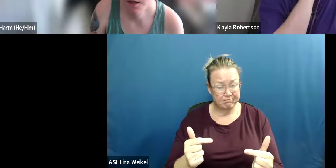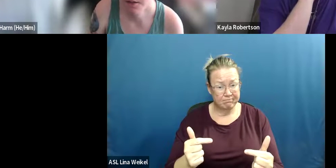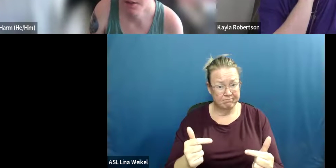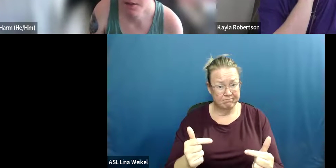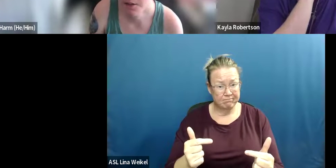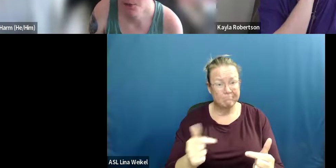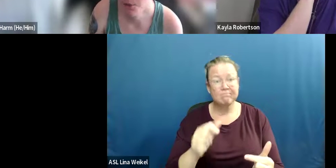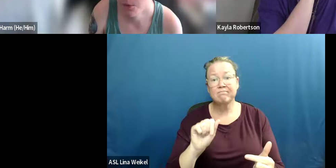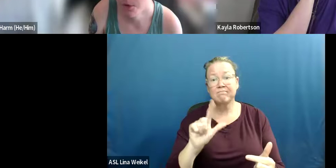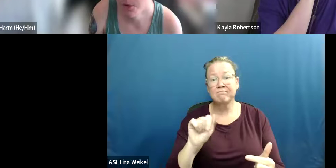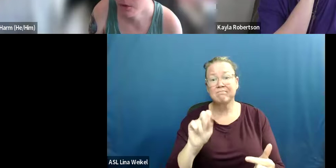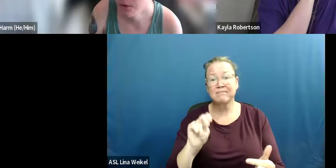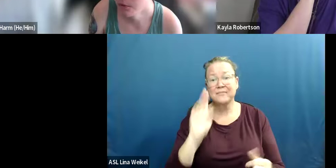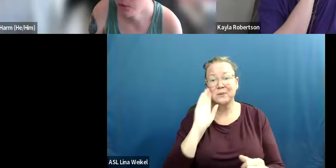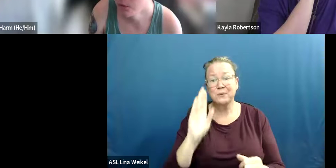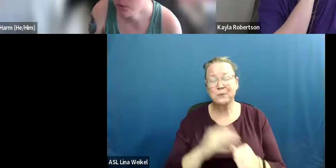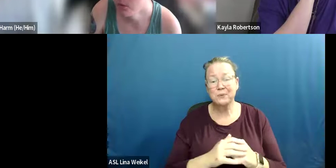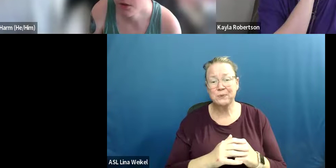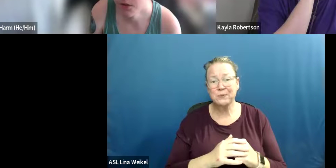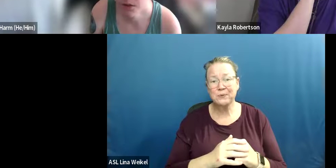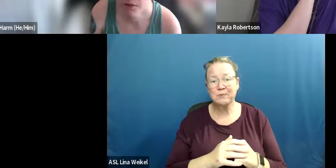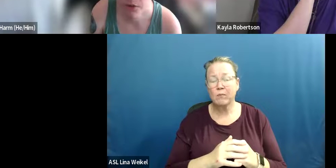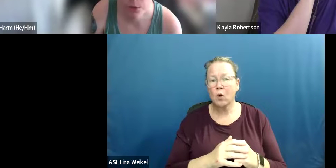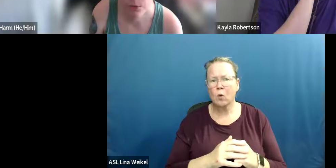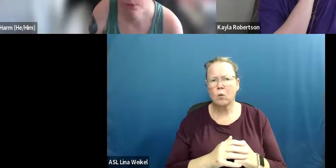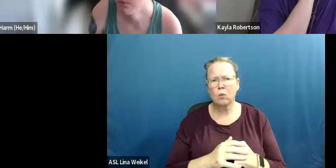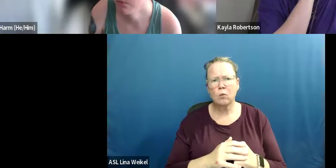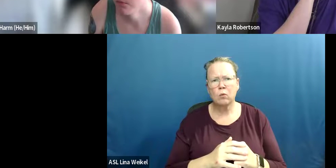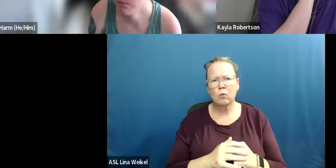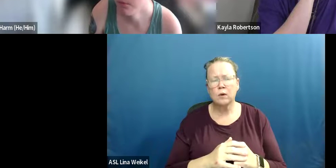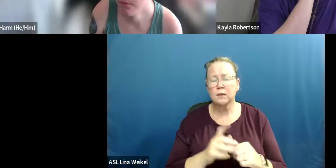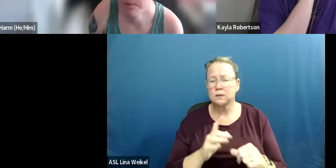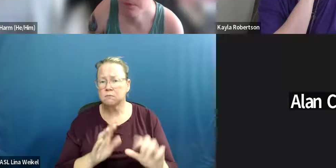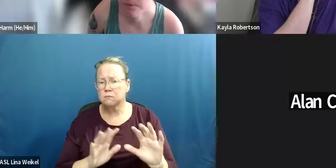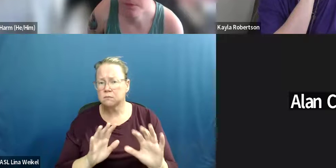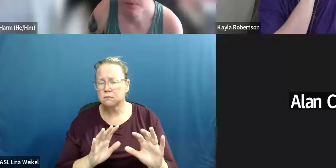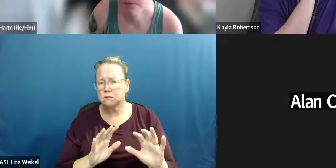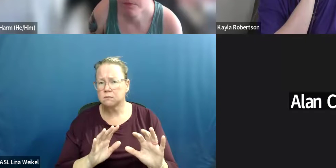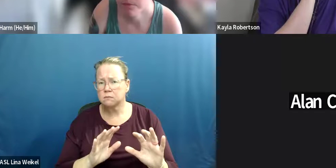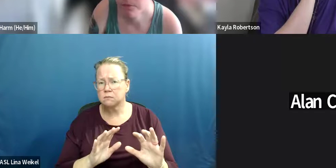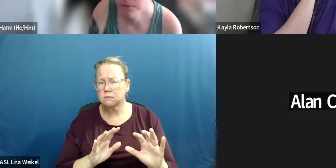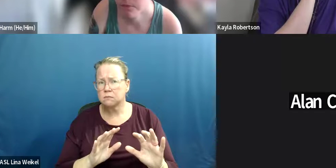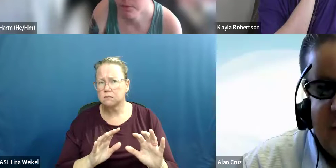Harm (He/Him): Eileen? Hello! Harm (He/Him): Oh, what's this? Api. Alan Cruz: I would mute it. Alan Cruz: I'll be when you'll now start it.